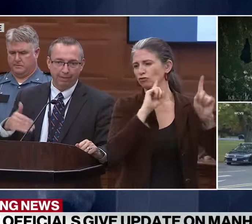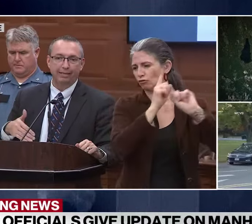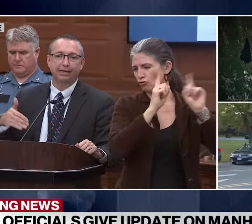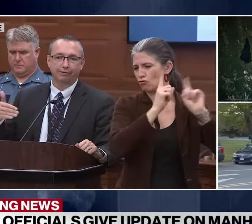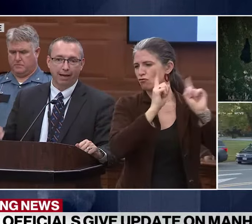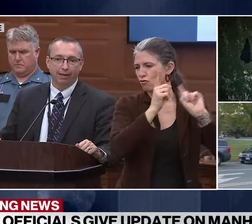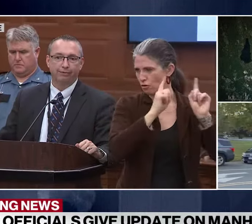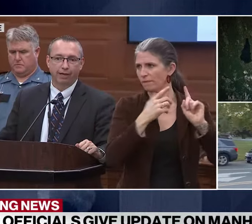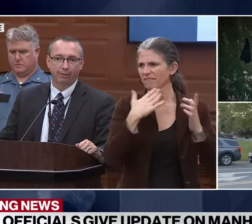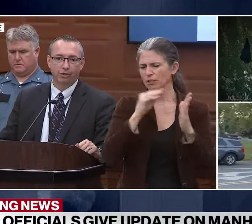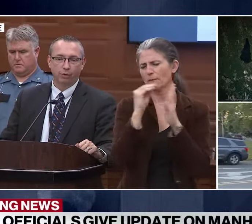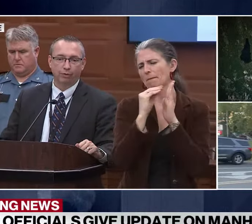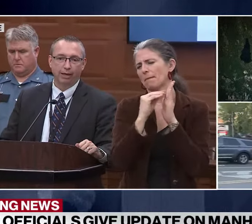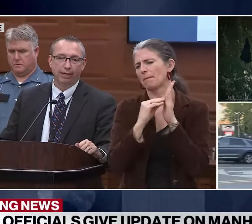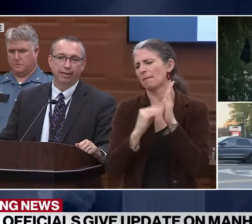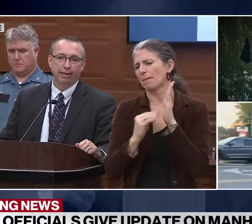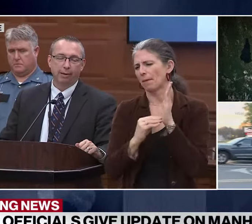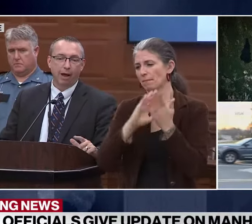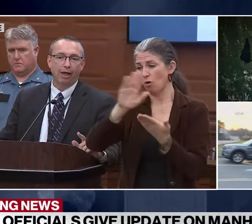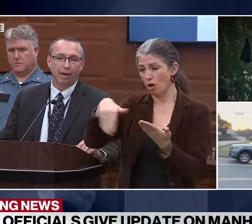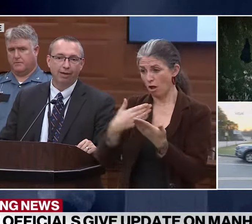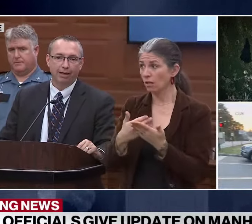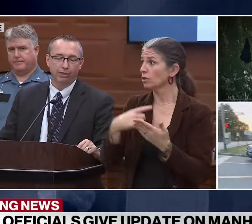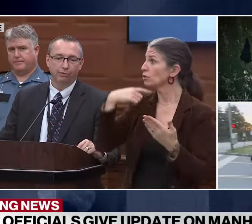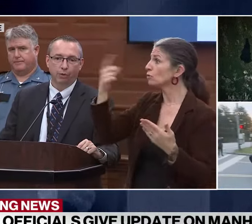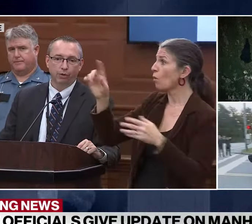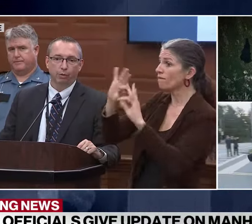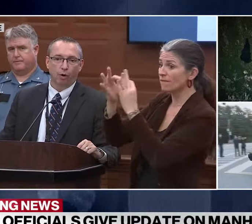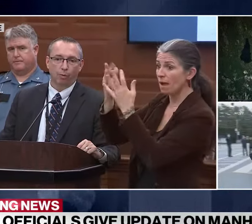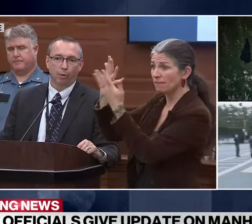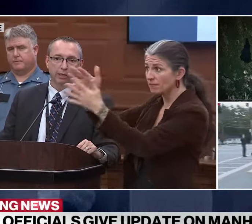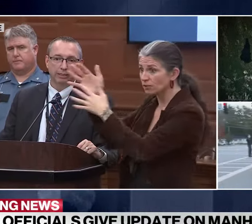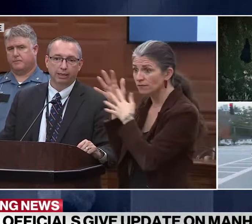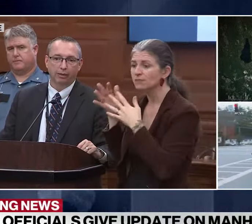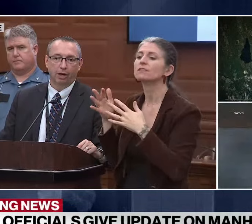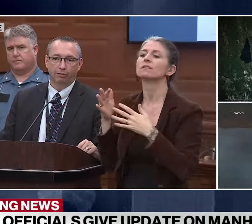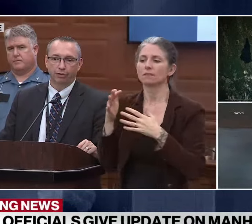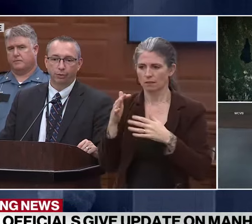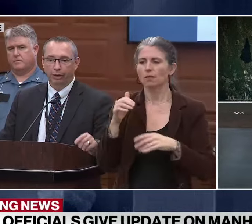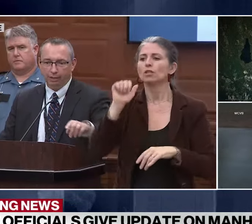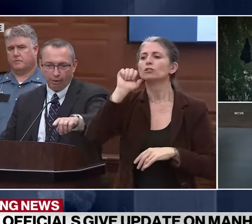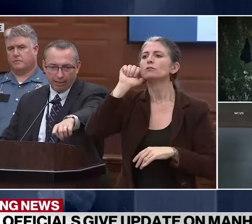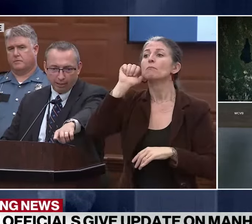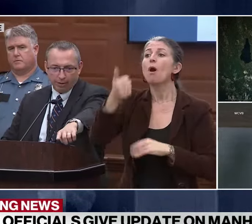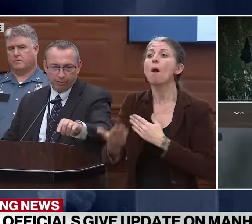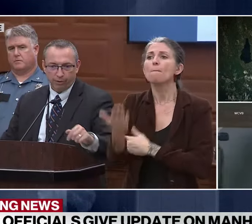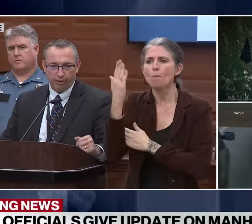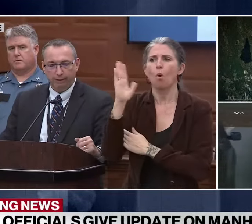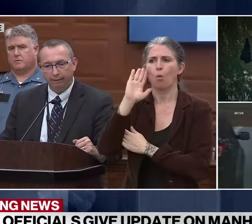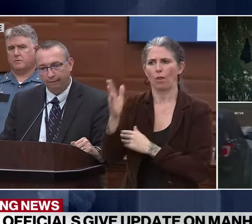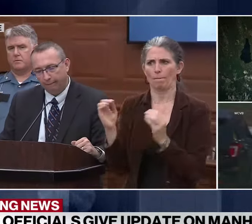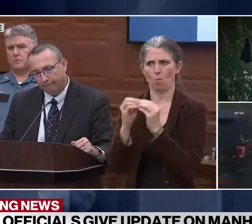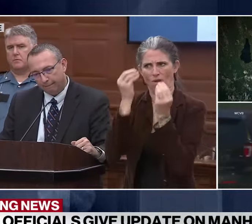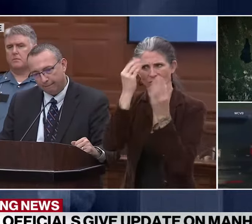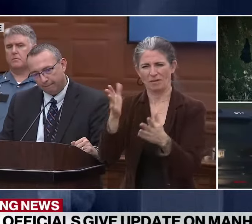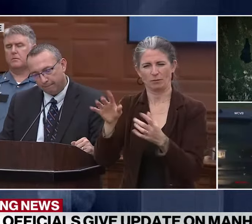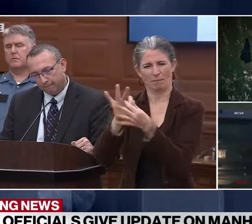THE REST OF THOSE WARRANTS IN A TIMELY FASHION NOW THAT THOSE INDIVIDUALS WERE HAD BEEN